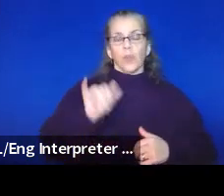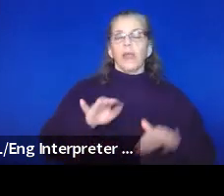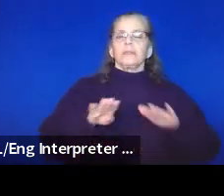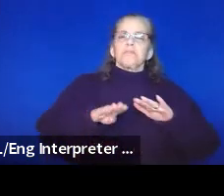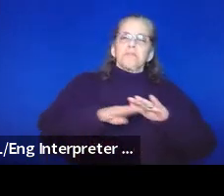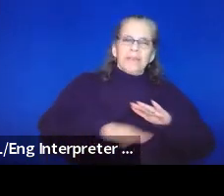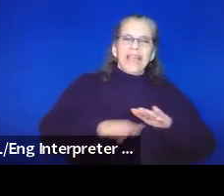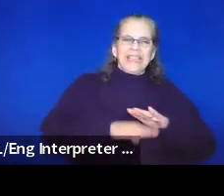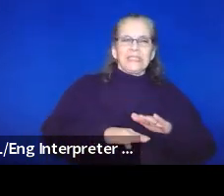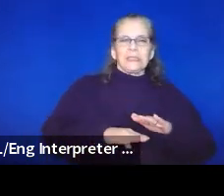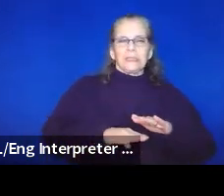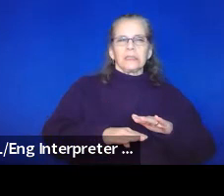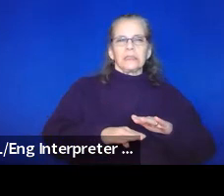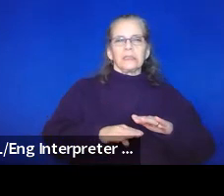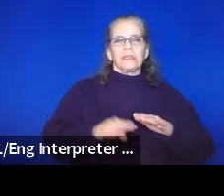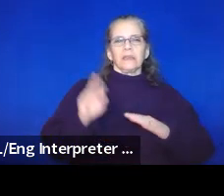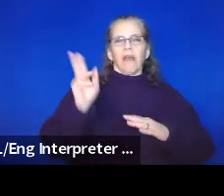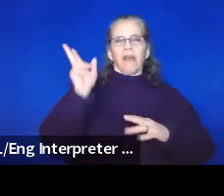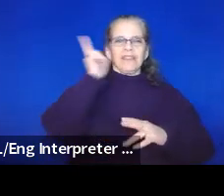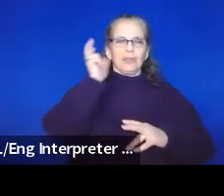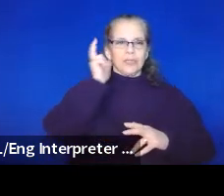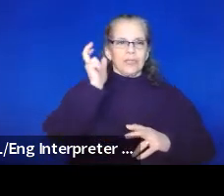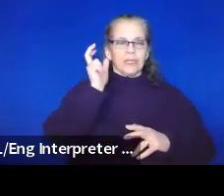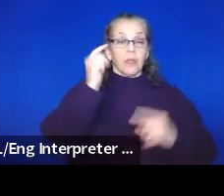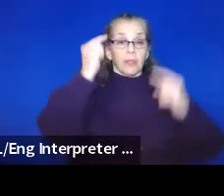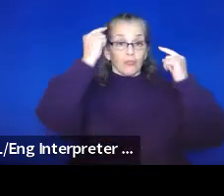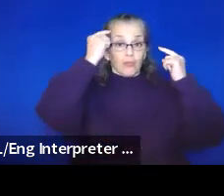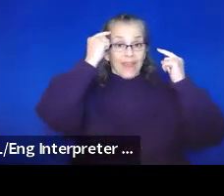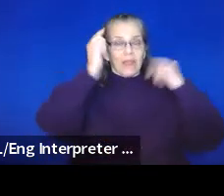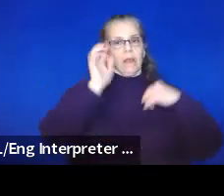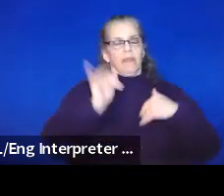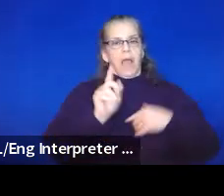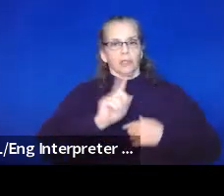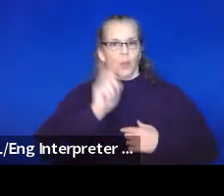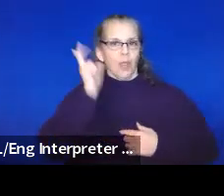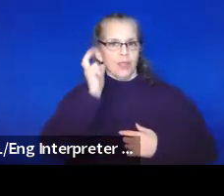brain is where hearing occurs. And you hear in the auditory cortex.